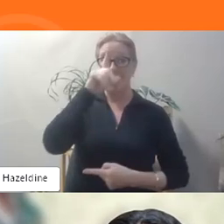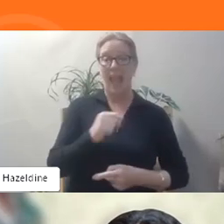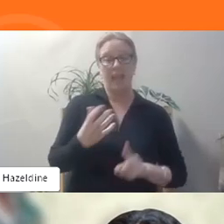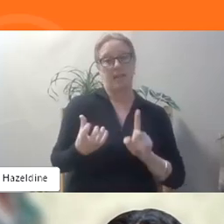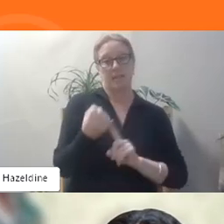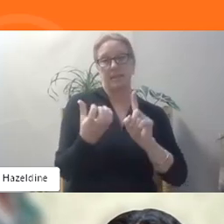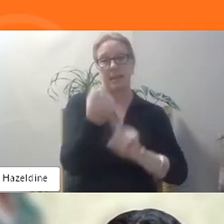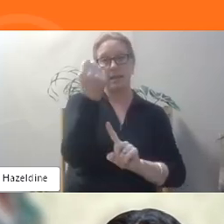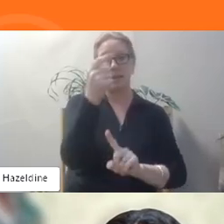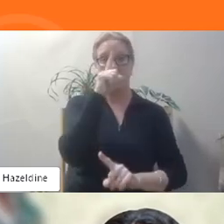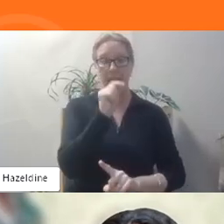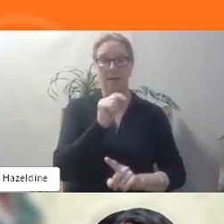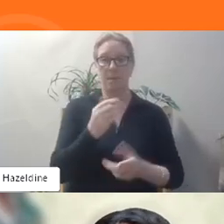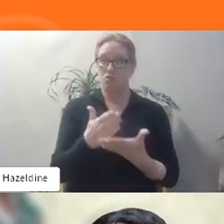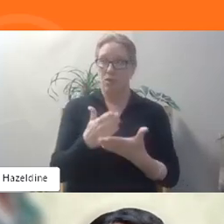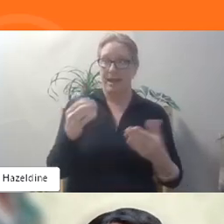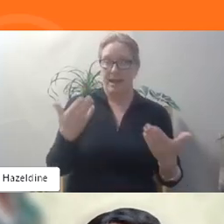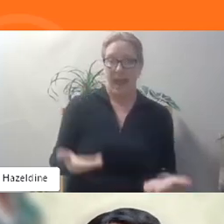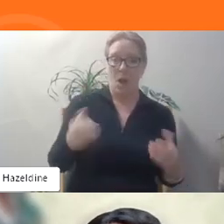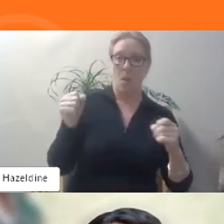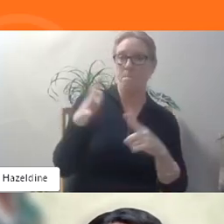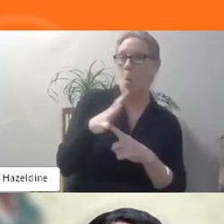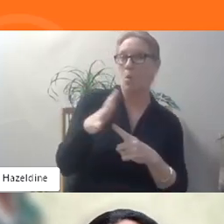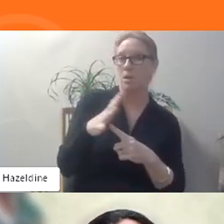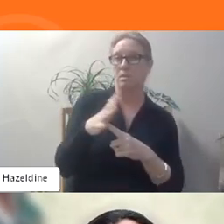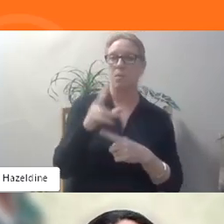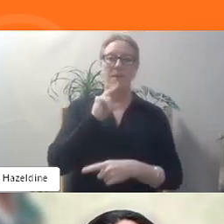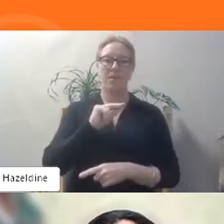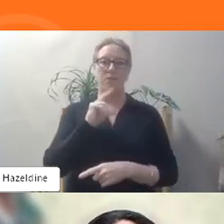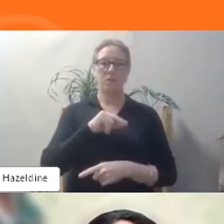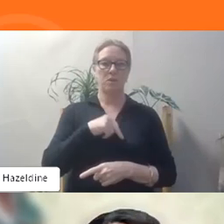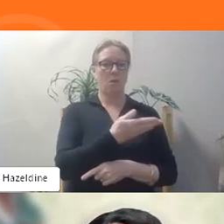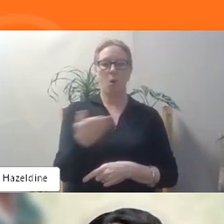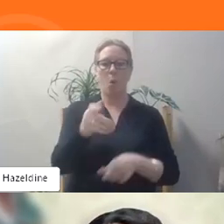really now so important that we have the voices of everybody and